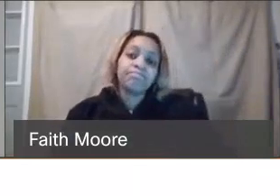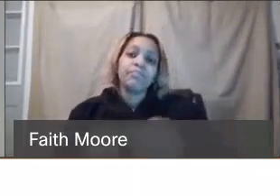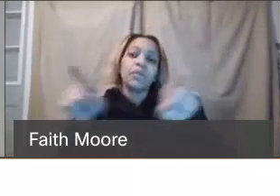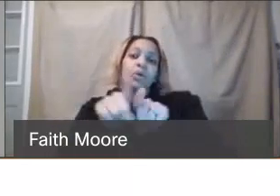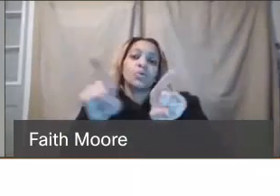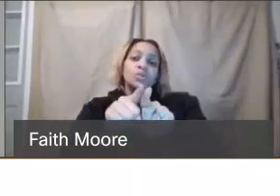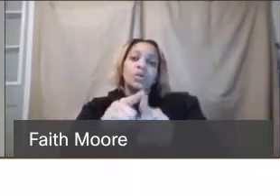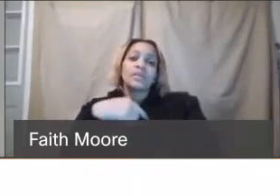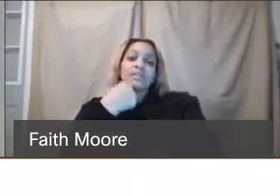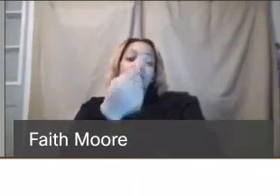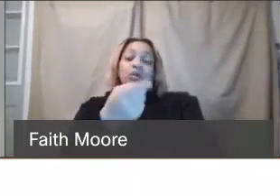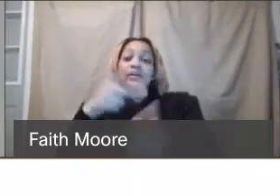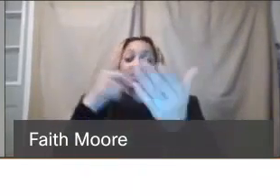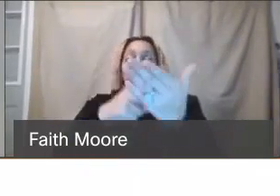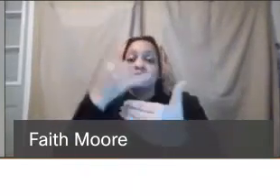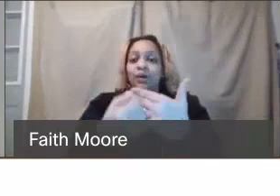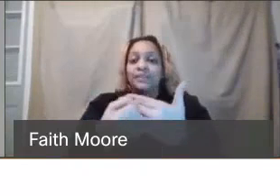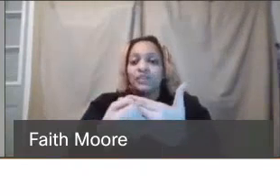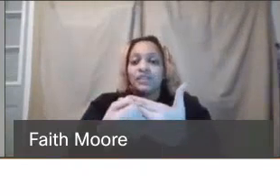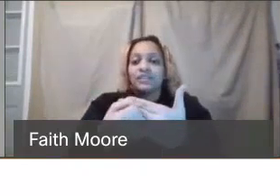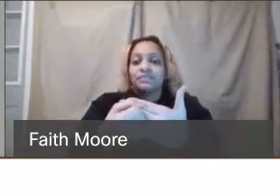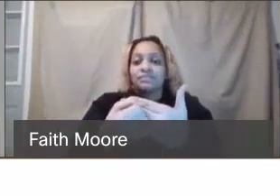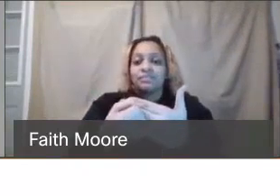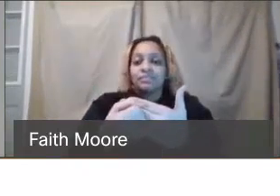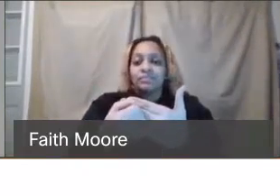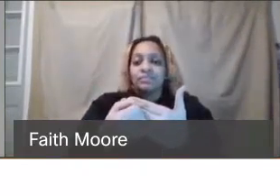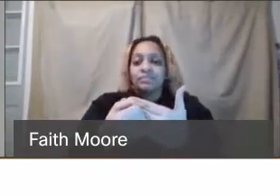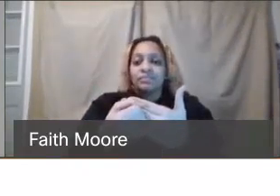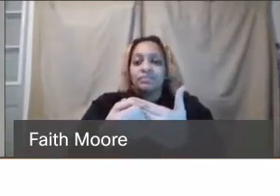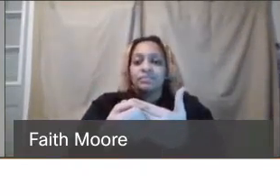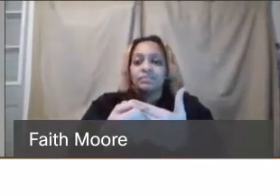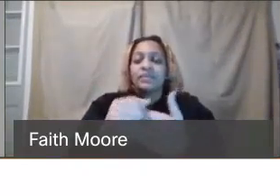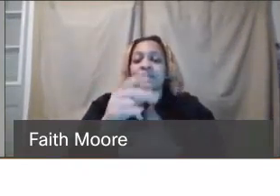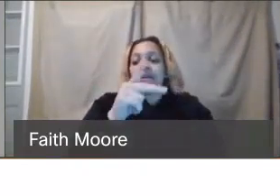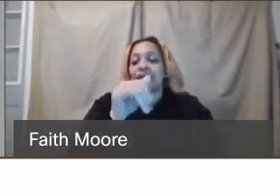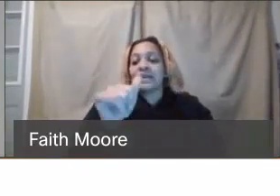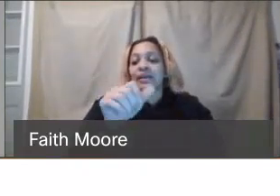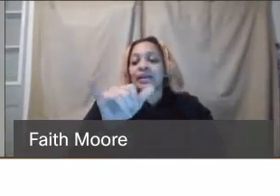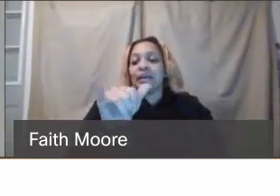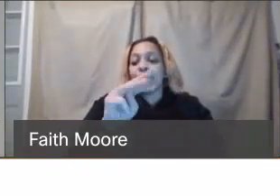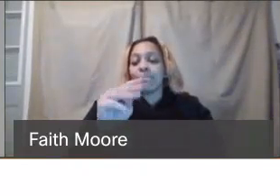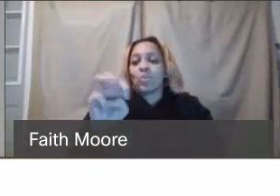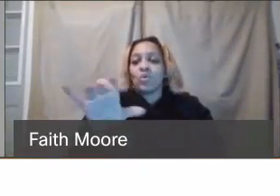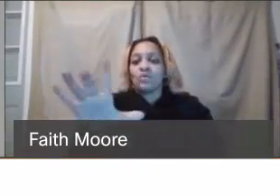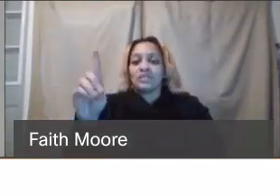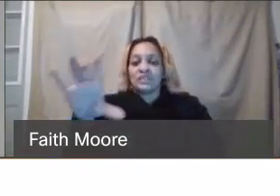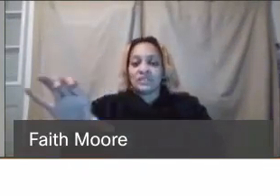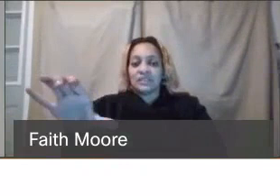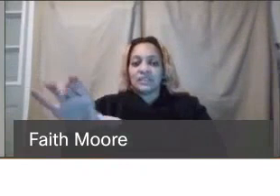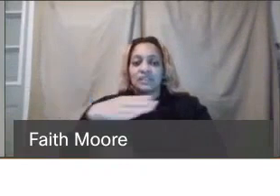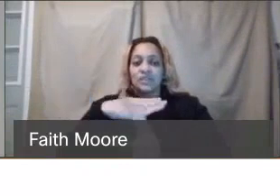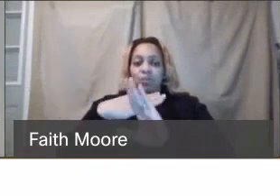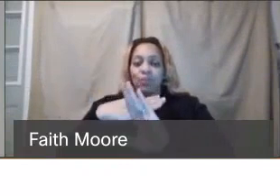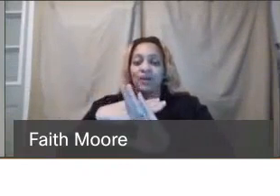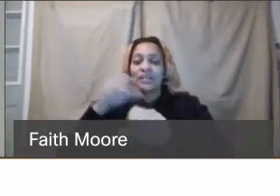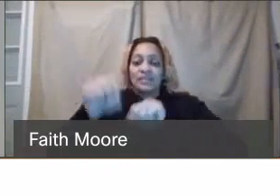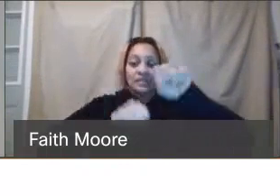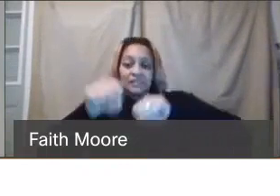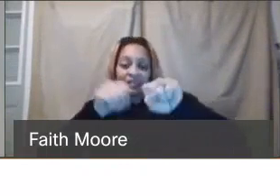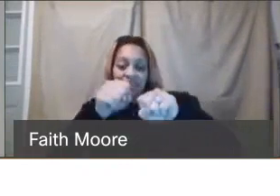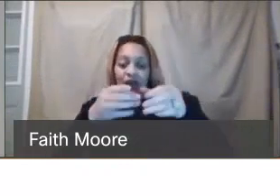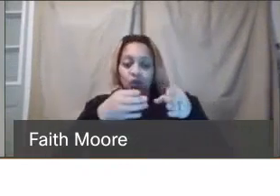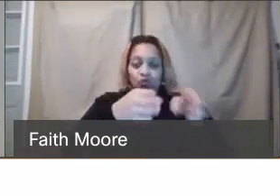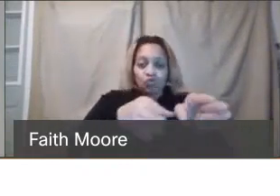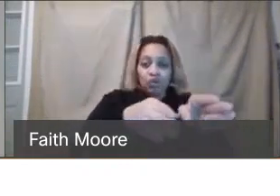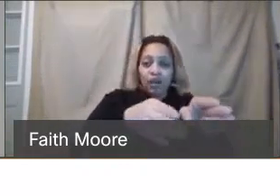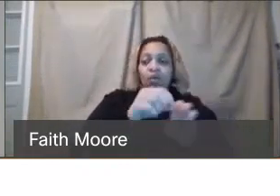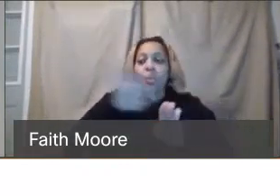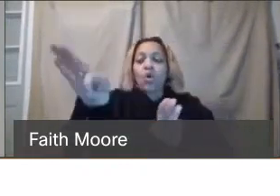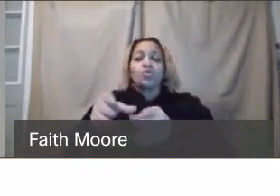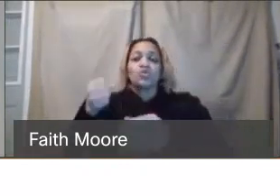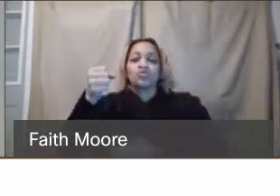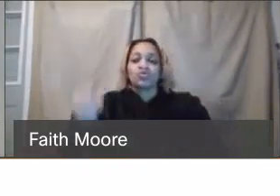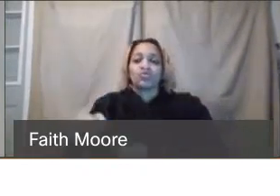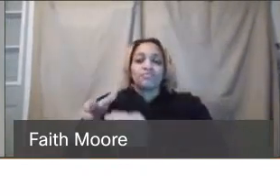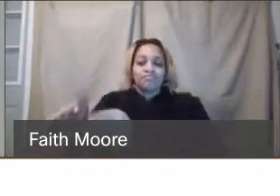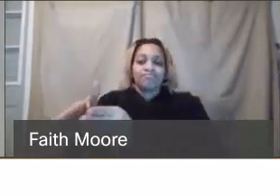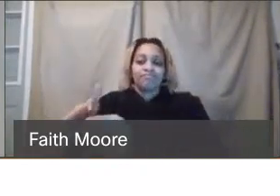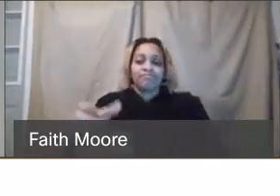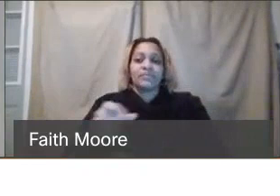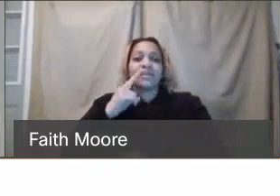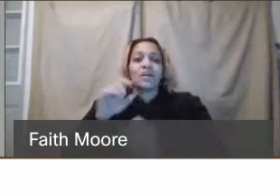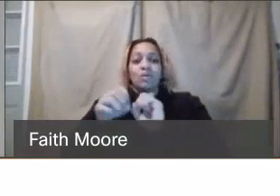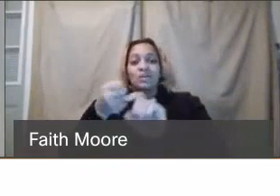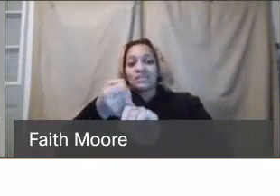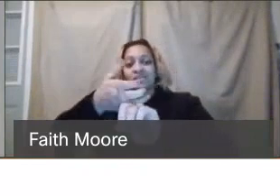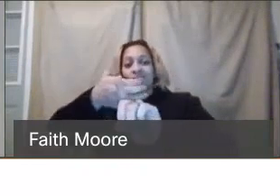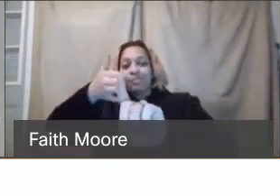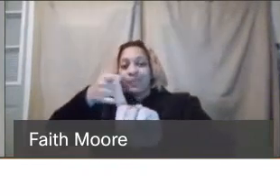This project was mentioned and is key and moved DC which proposed a protected cycle track and offstreet trail connection, extending the existing cycle track, all the way to the bridge on the south at 14th street.